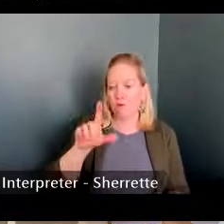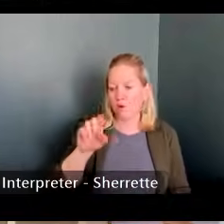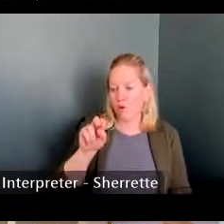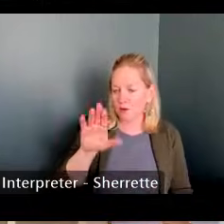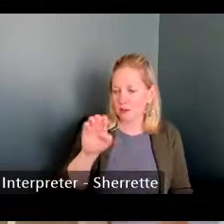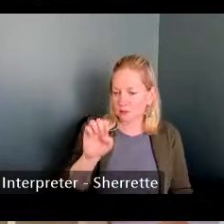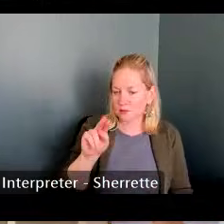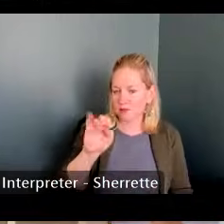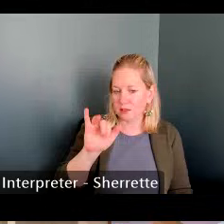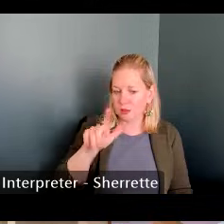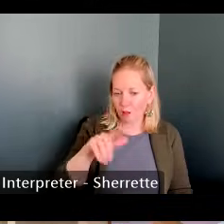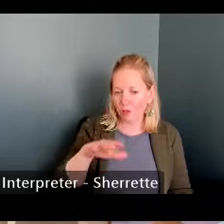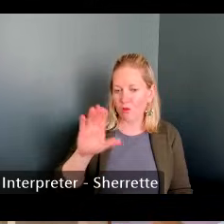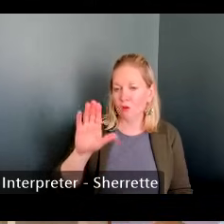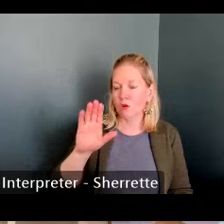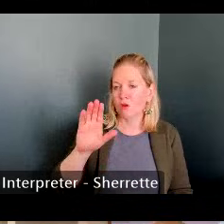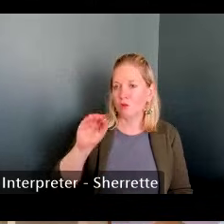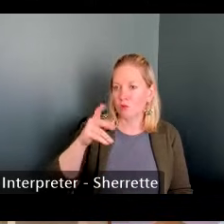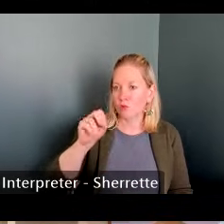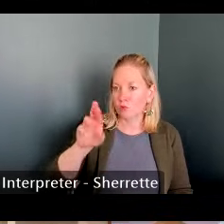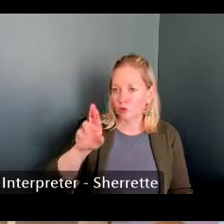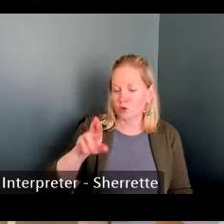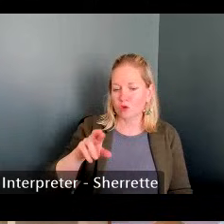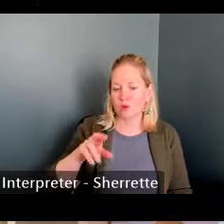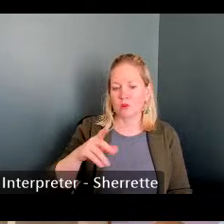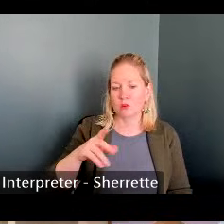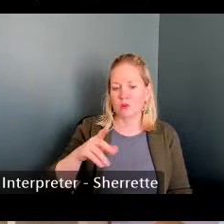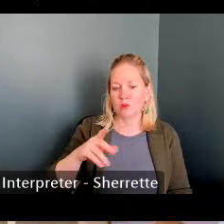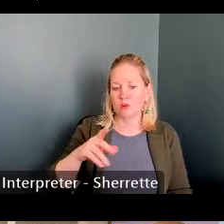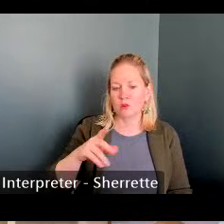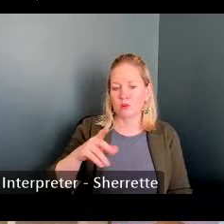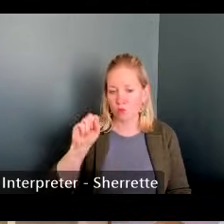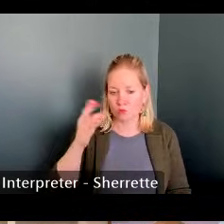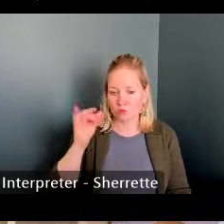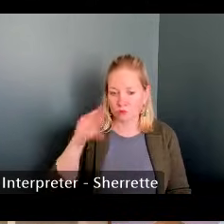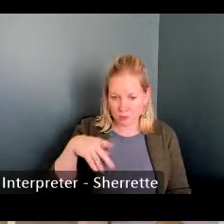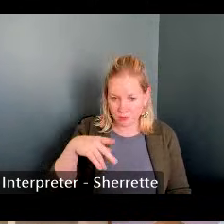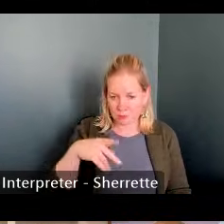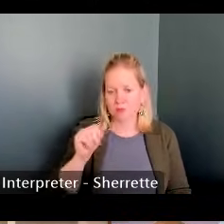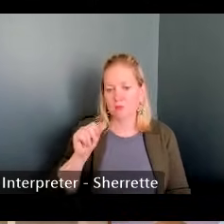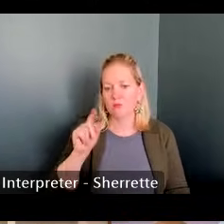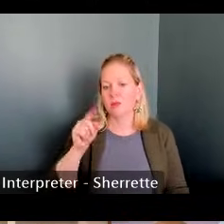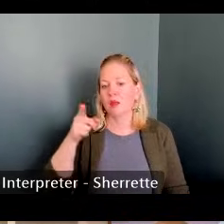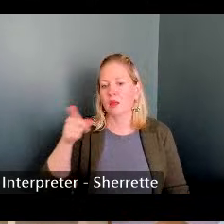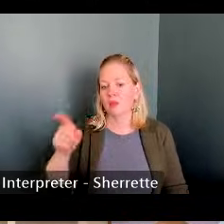Professorship of sickle cell disease at Virginia Commonwealth University School of Medicine.